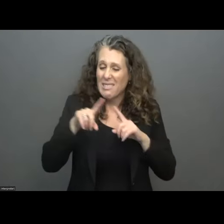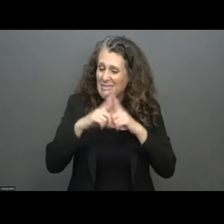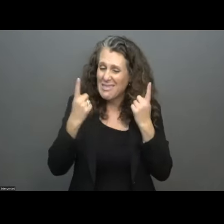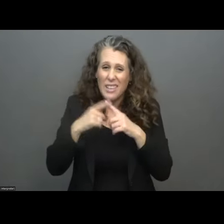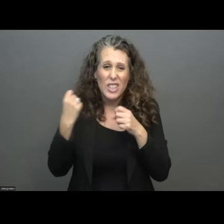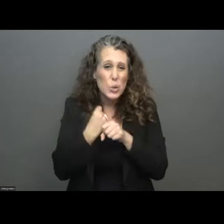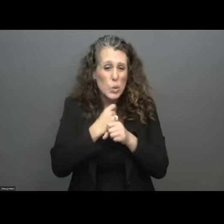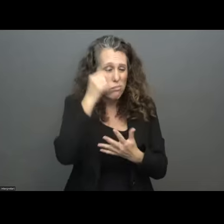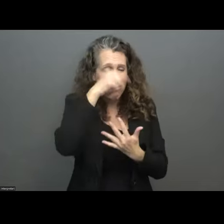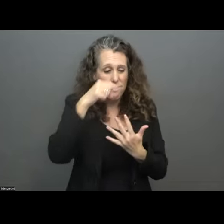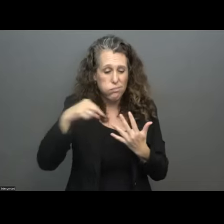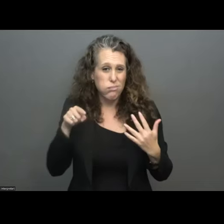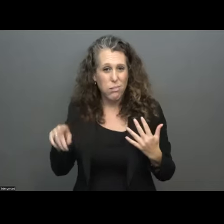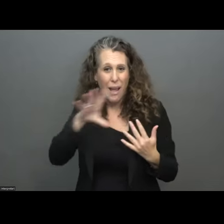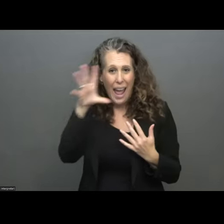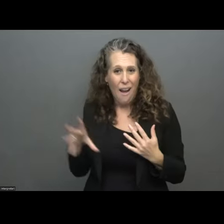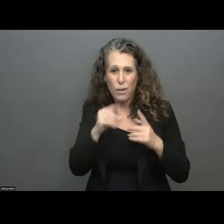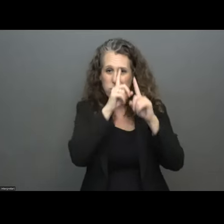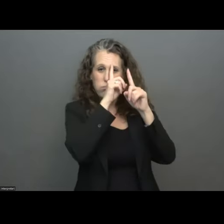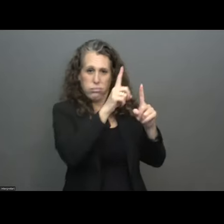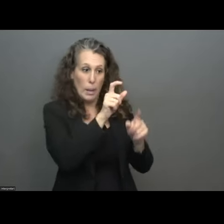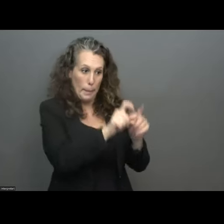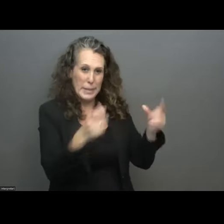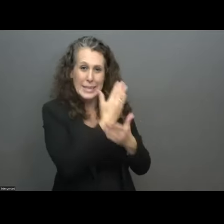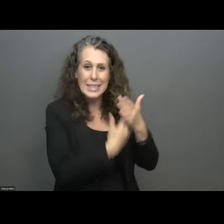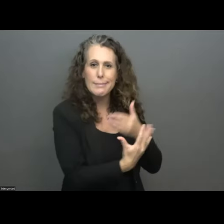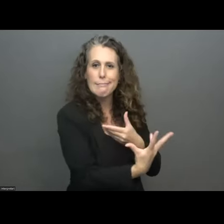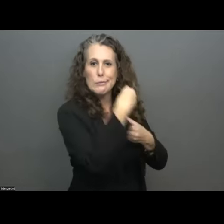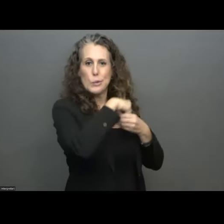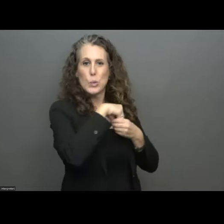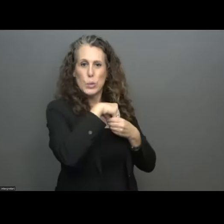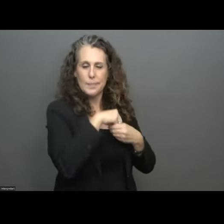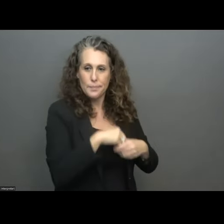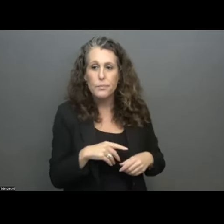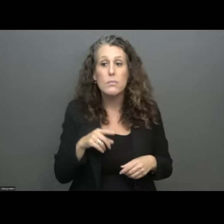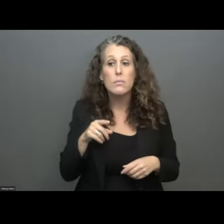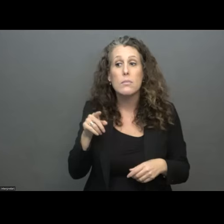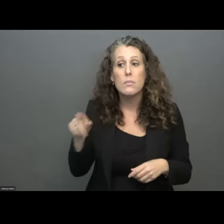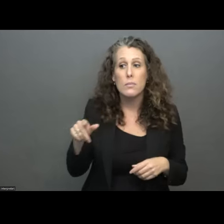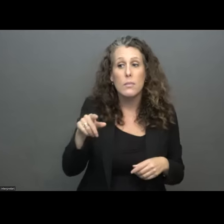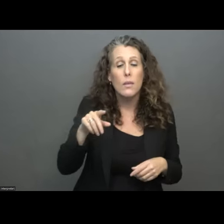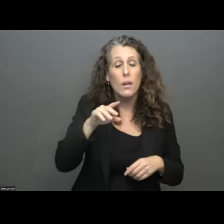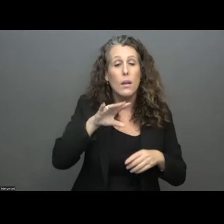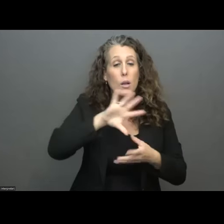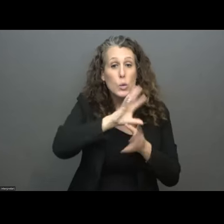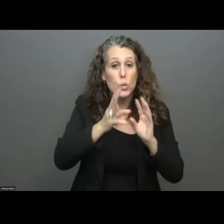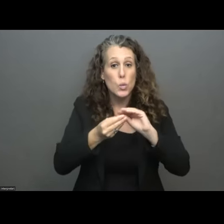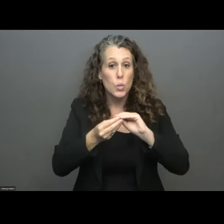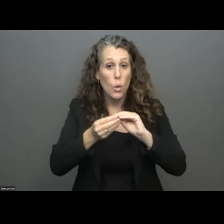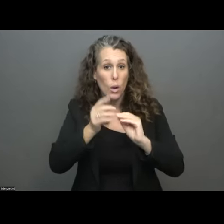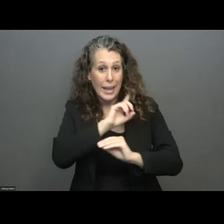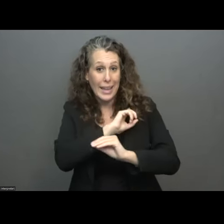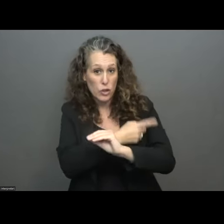in Africa to tell energies partnered with 14:07:12 the local NGO, to in fact train and